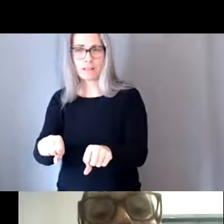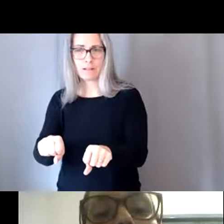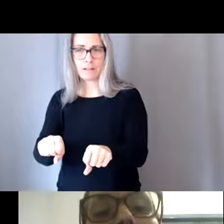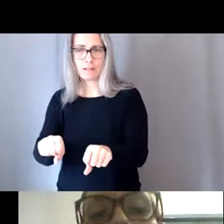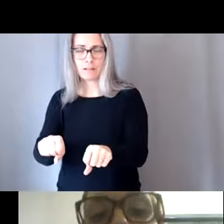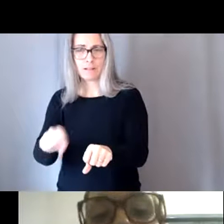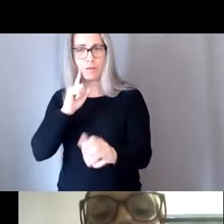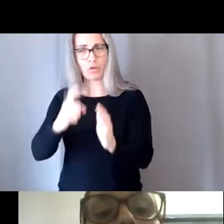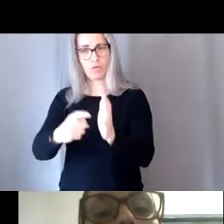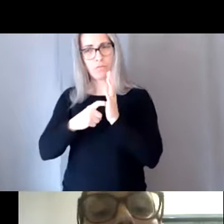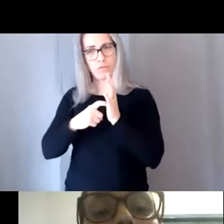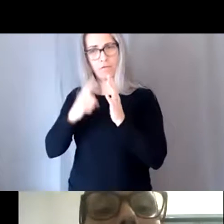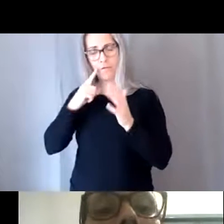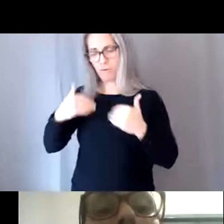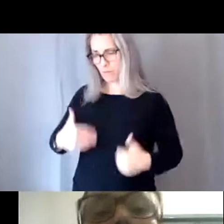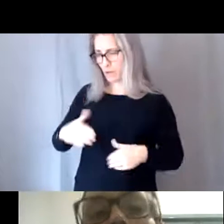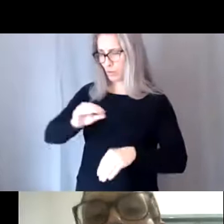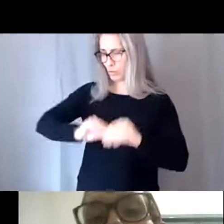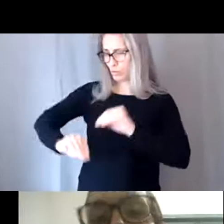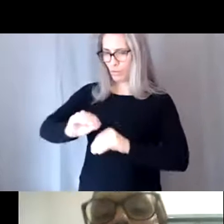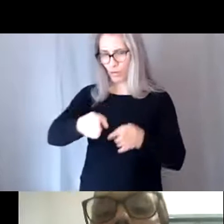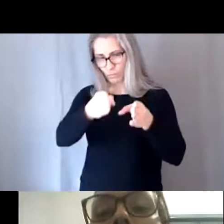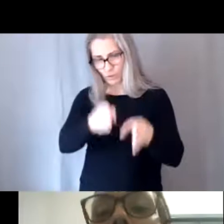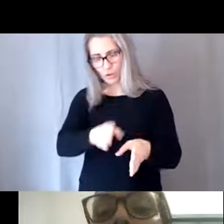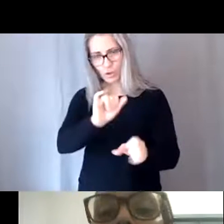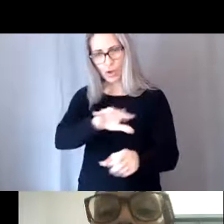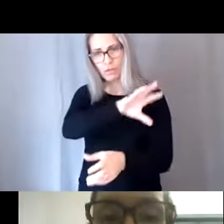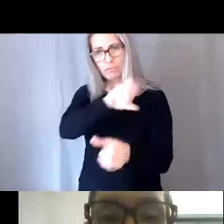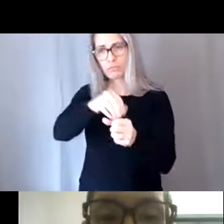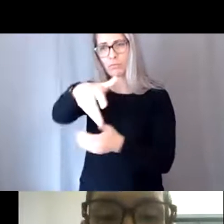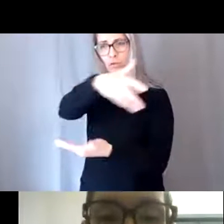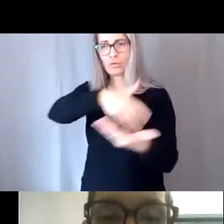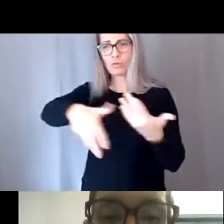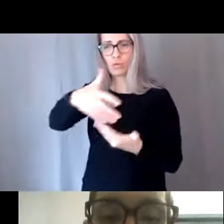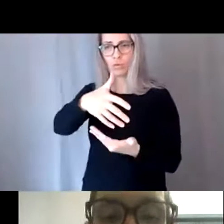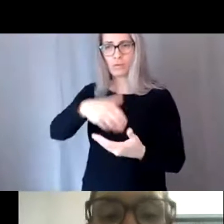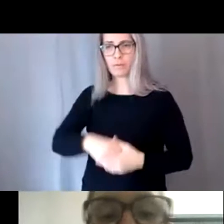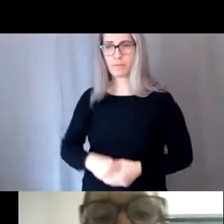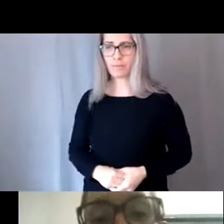to move and participate in social space